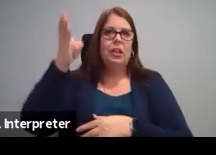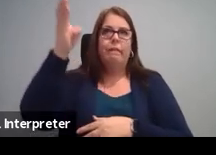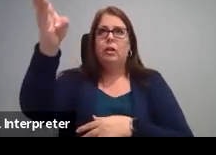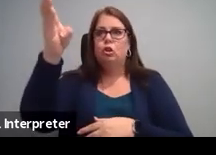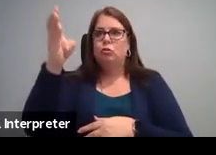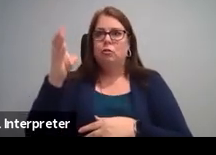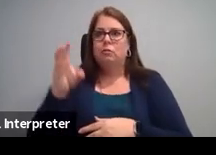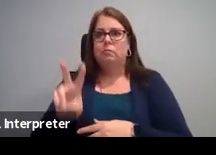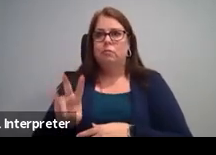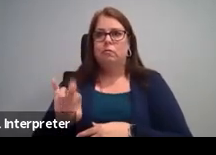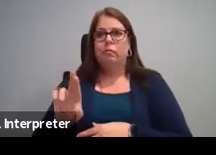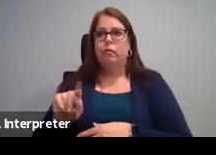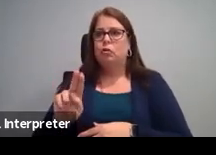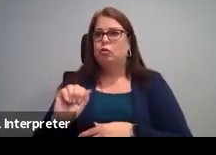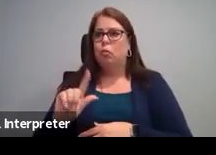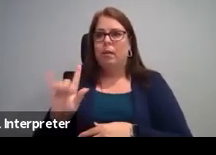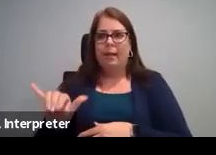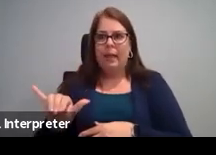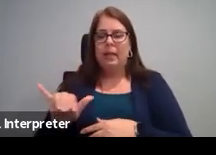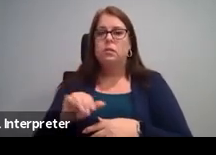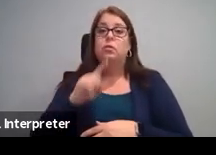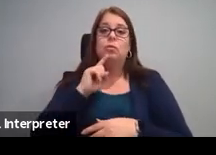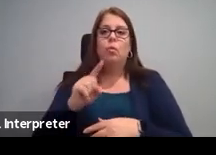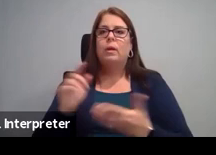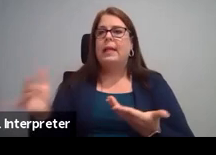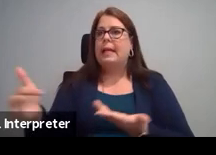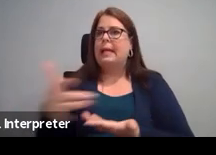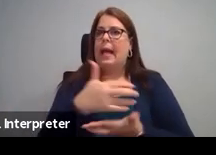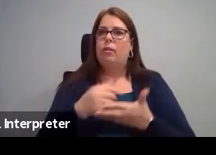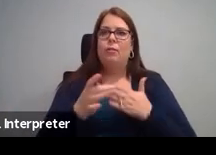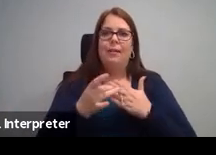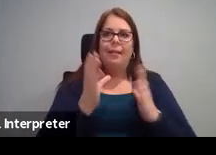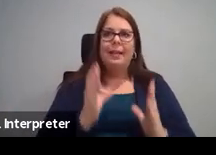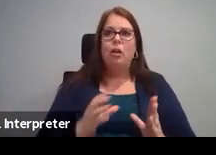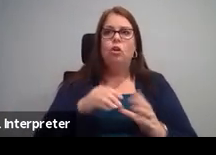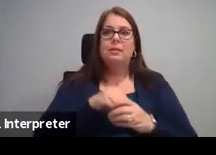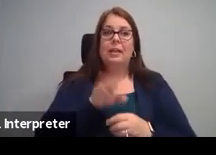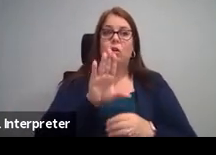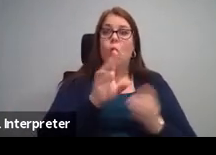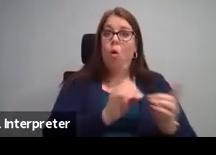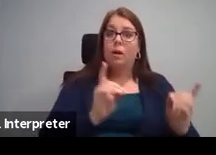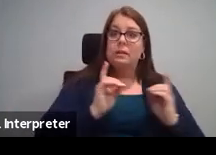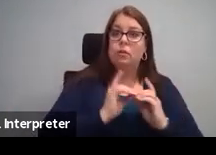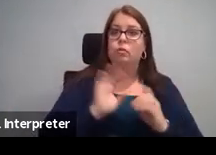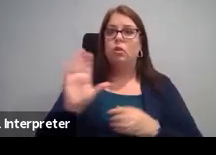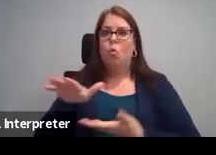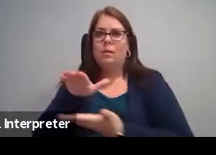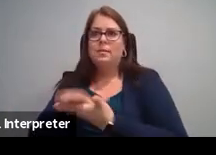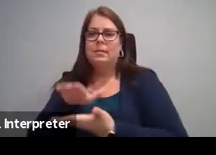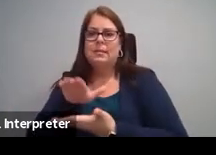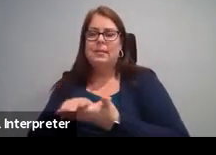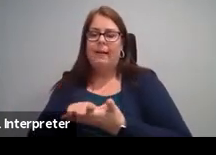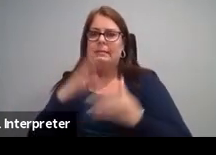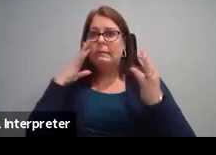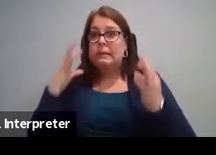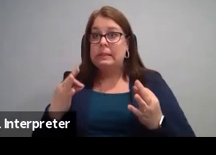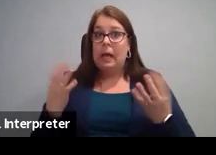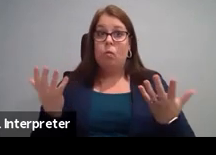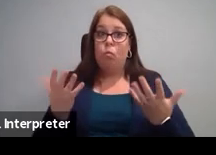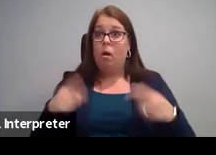Laurie Arnold: I think bringing together your, your leaders in your districts and your sights to really identify what it is you want to produce and having these master courses.